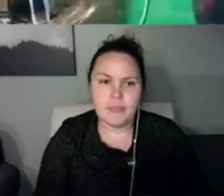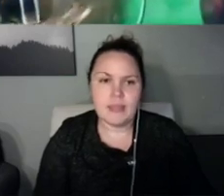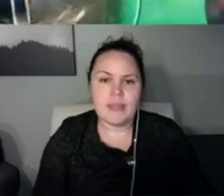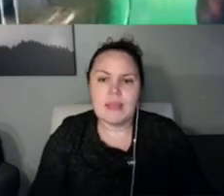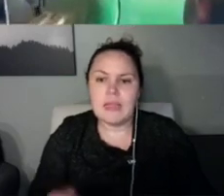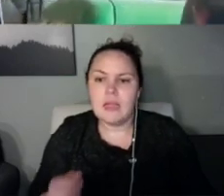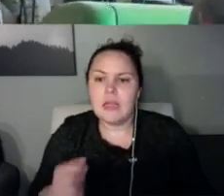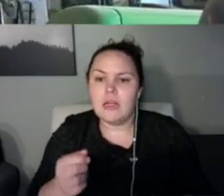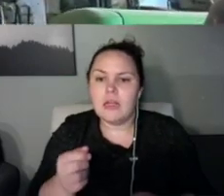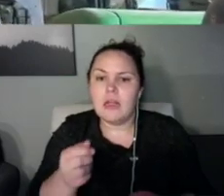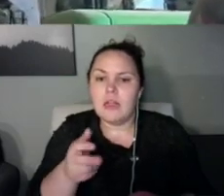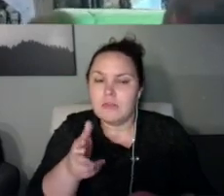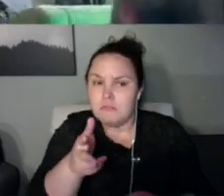Tyler's Mom: Slow, slow, slow.